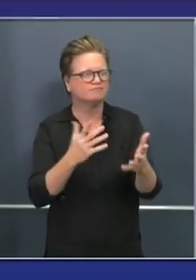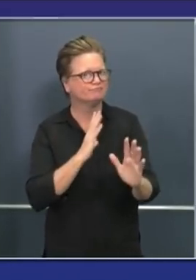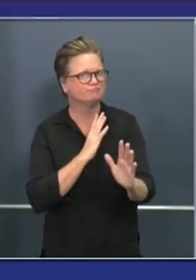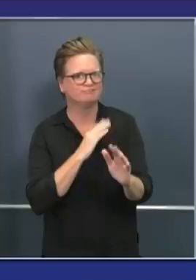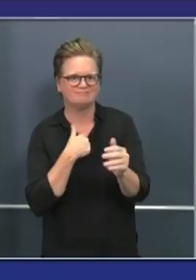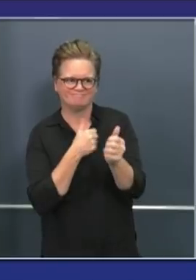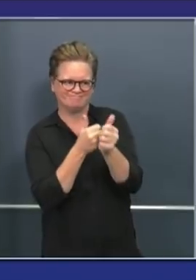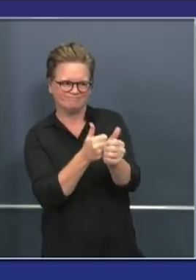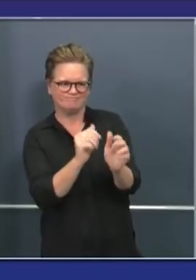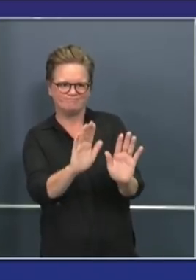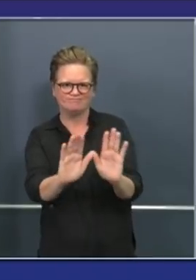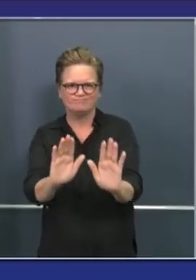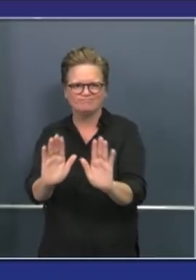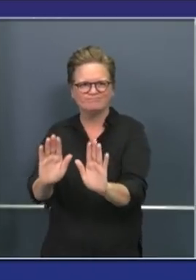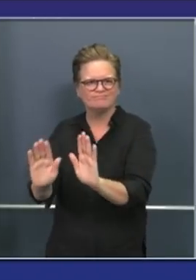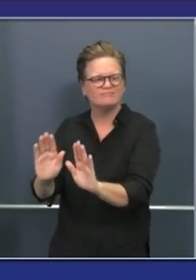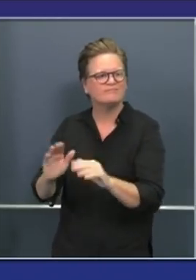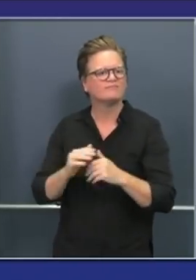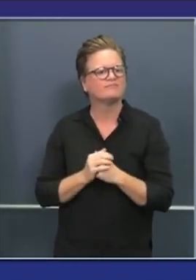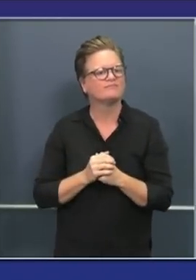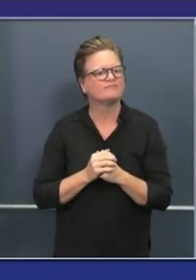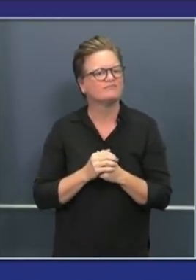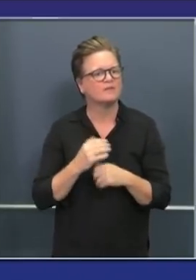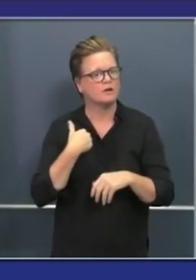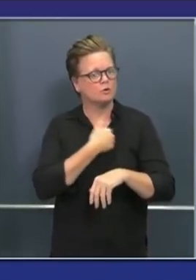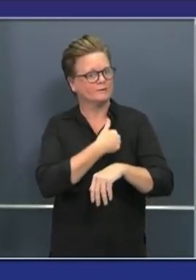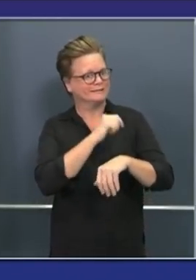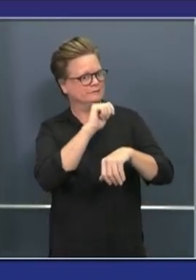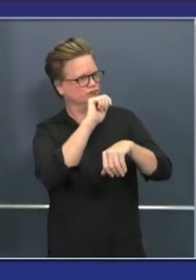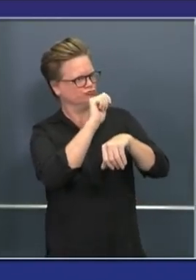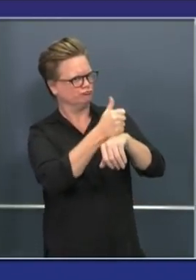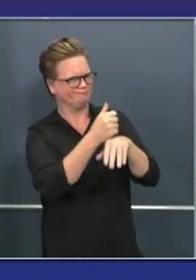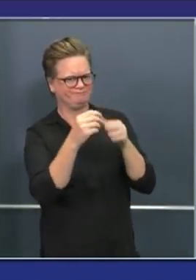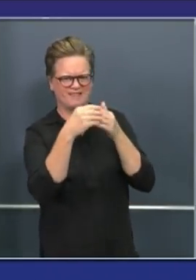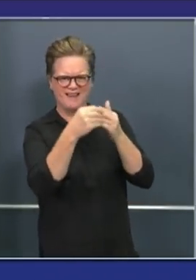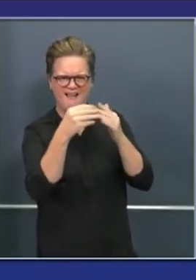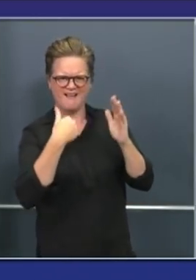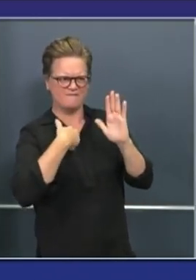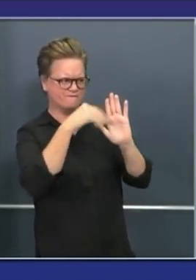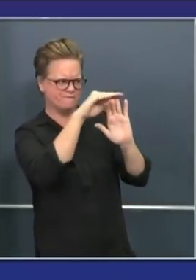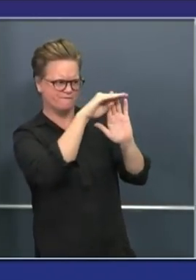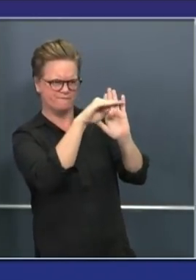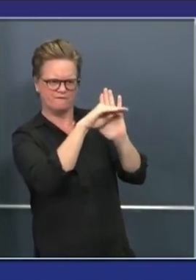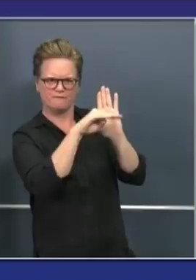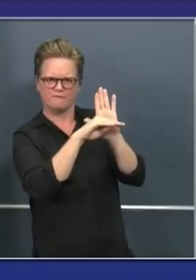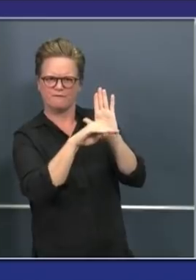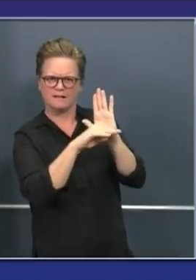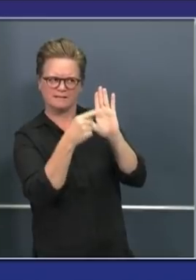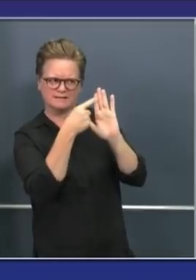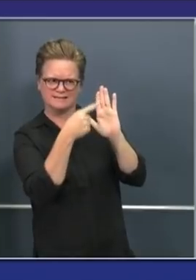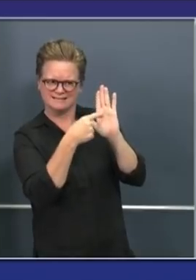AS MANY OF YOU HAVE HEARD ME SAY IN THE PAST, WE PUT UP GUIDELINES, BUT GUIDELINES DON'T MEAN GO.